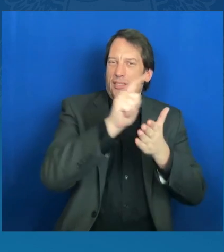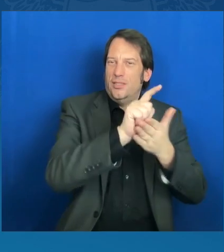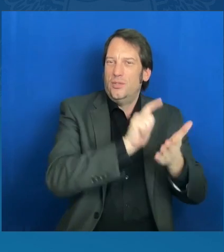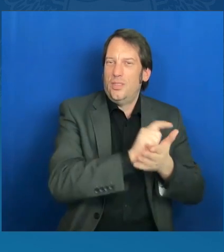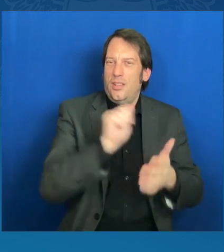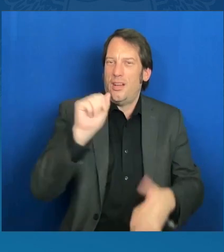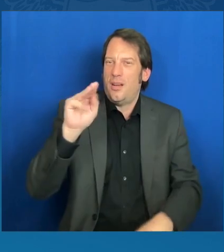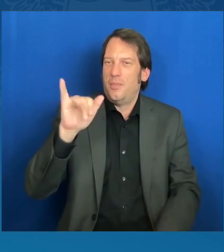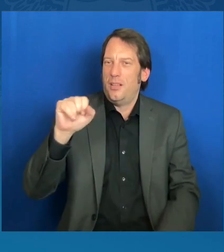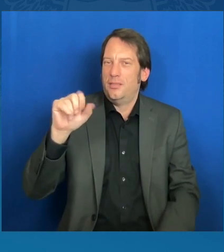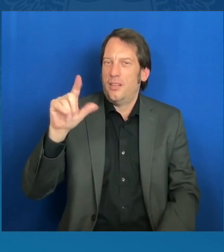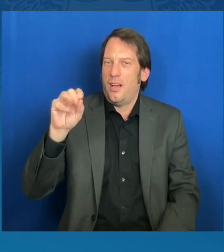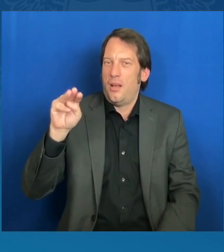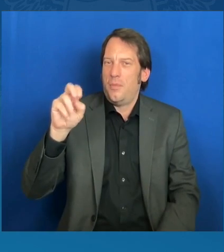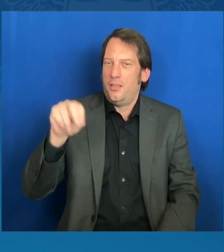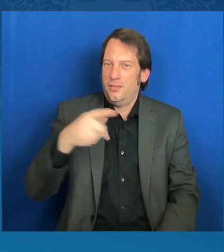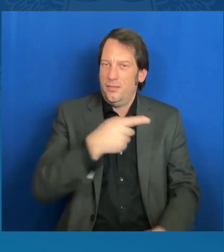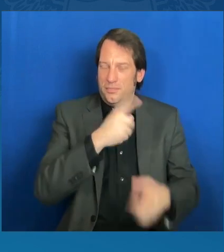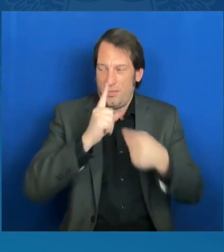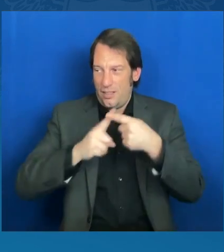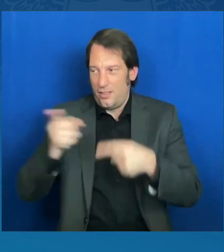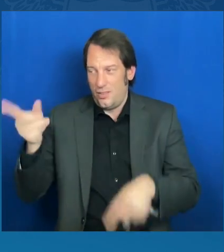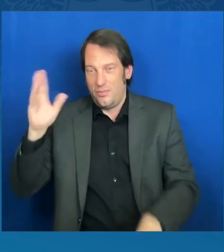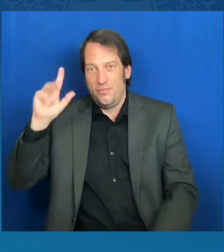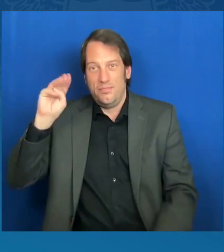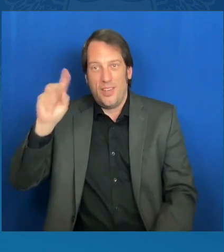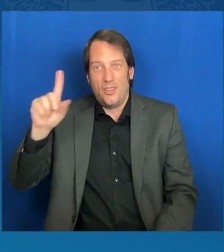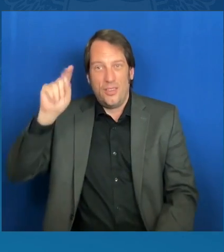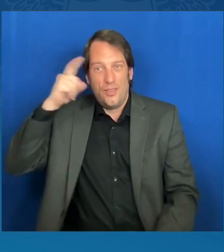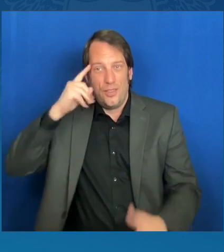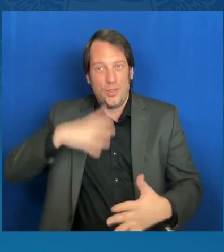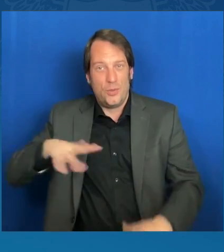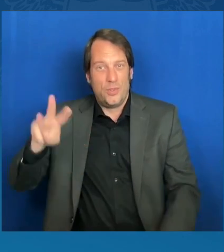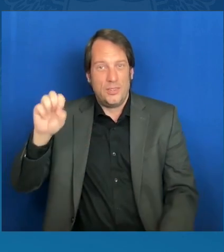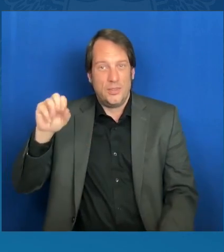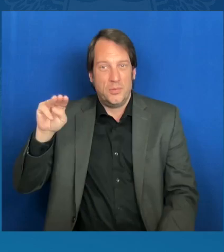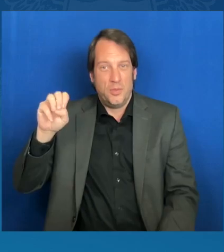You don't need me to tell you that this is a historic event.